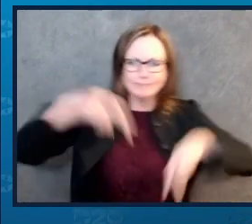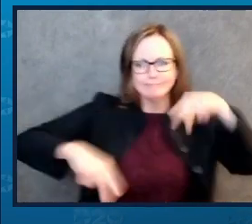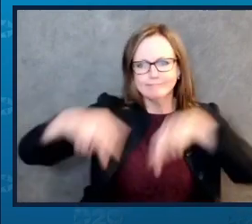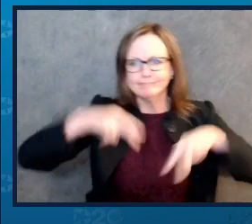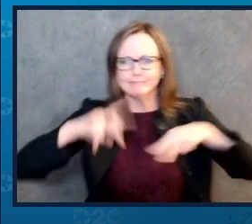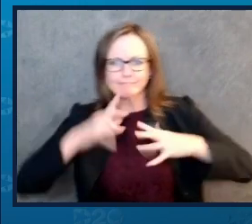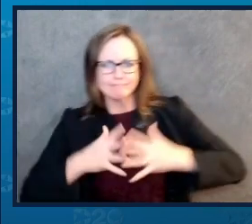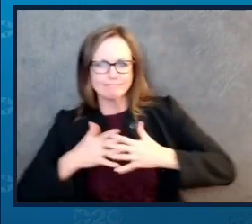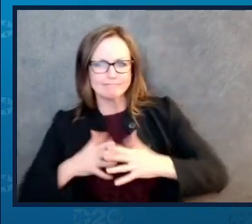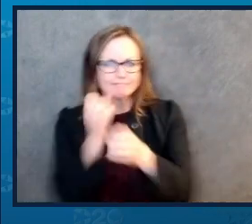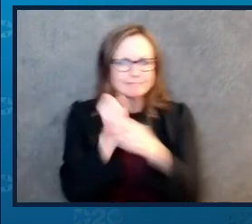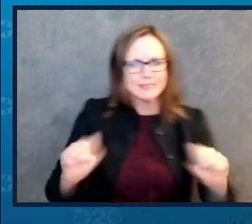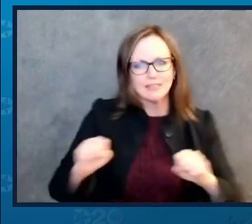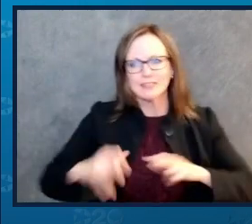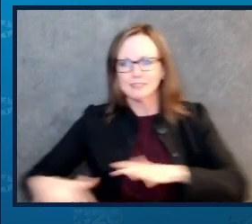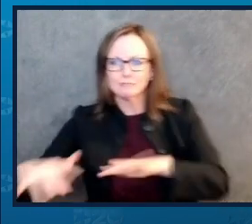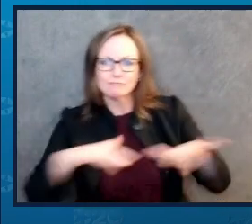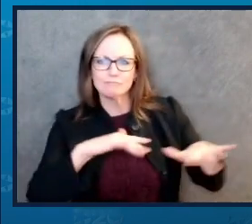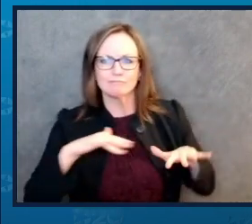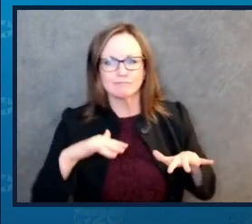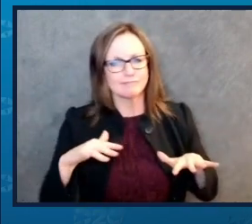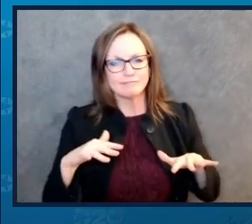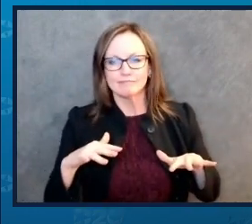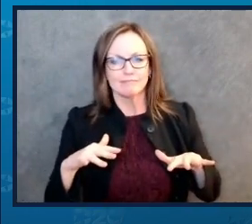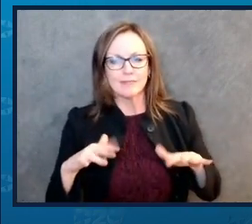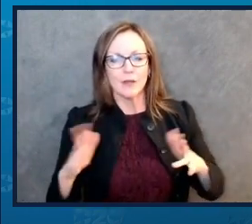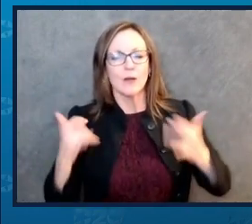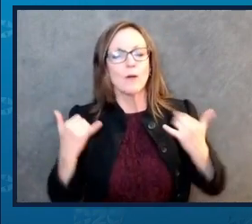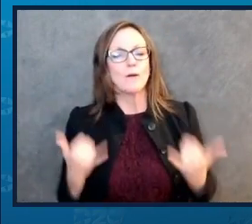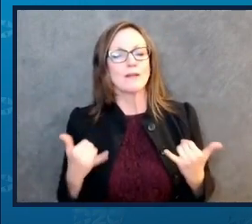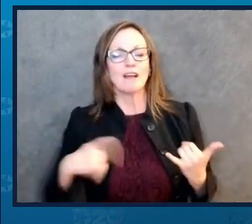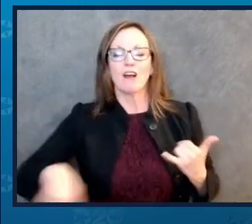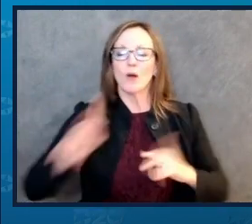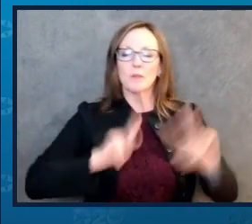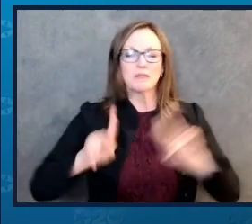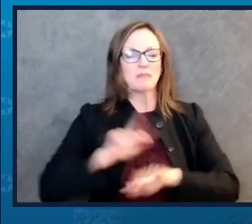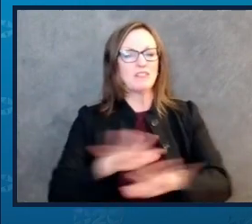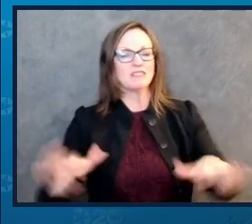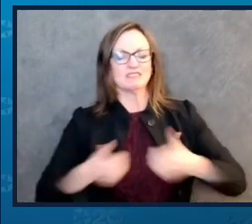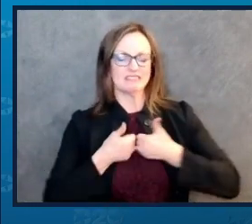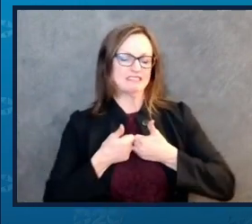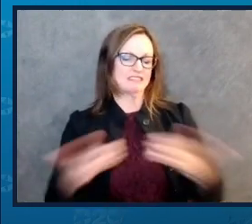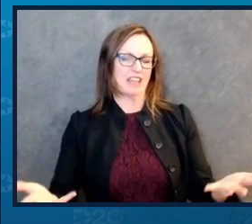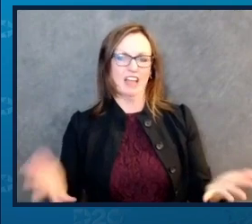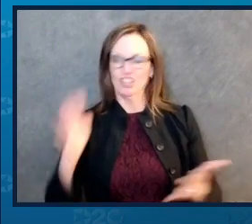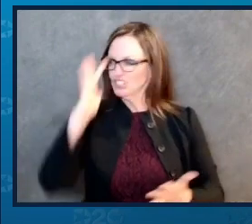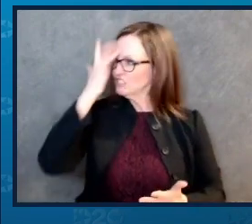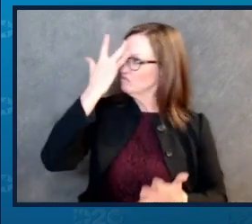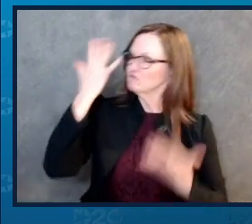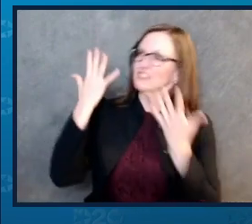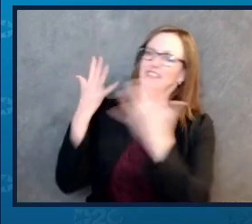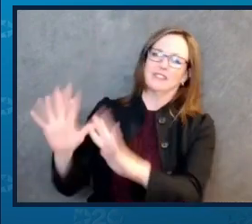ONLY TO RECOVER WHAT WE LOST, BUT TO IMPROVE UPON IT.